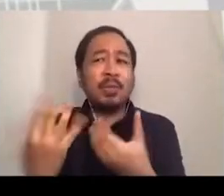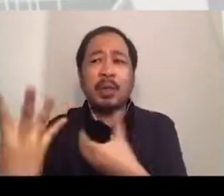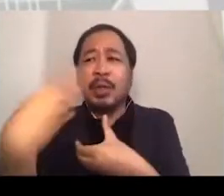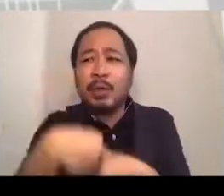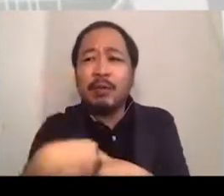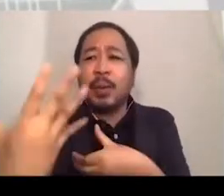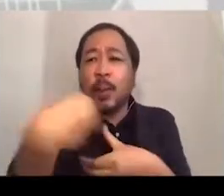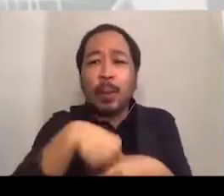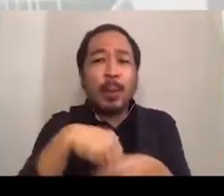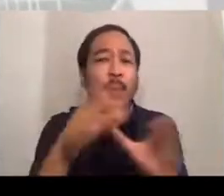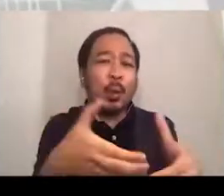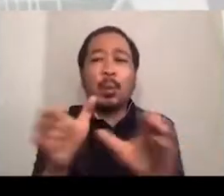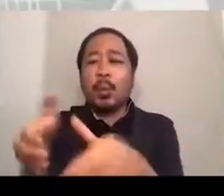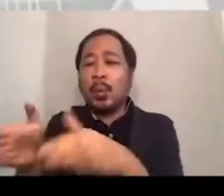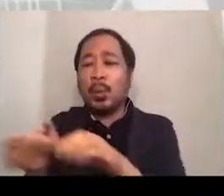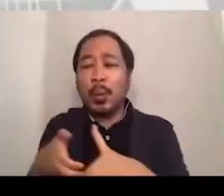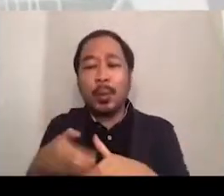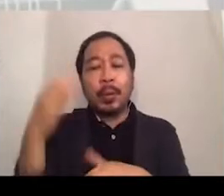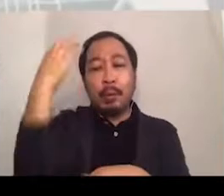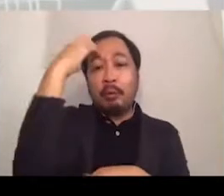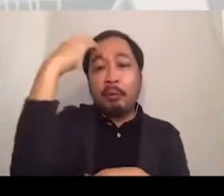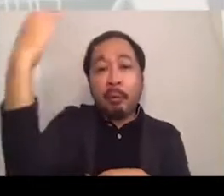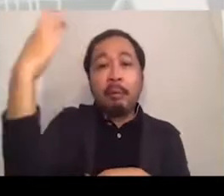Can you share with us a little bit of this experience?